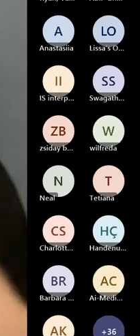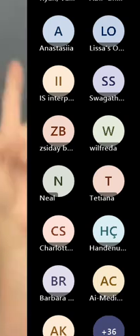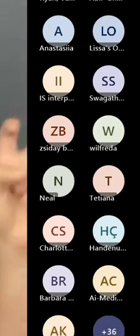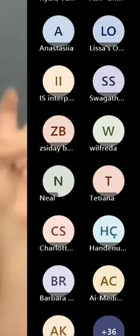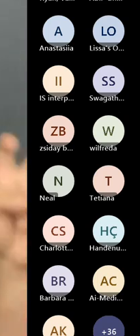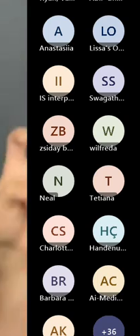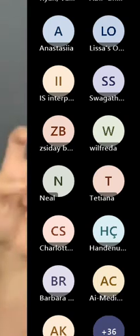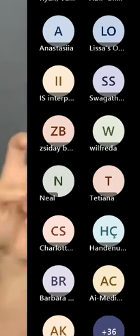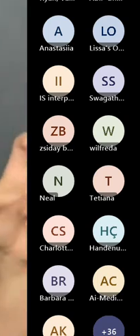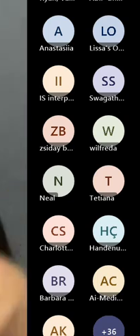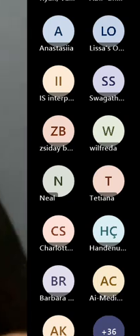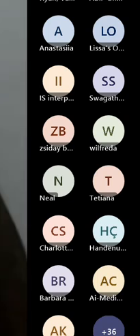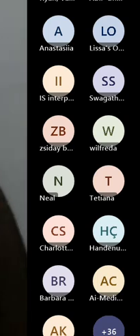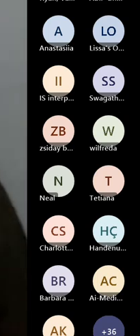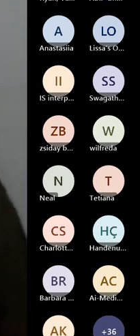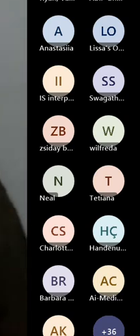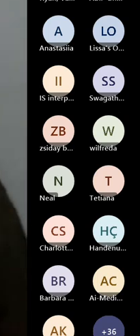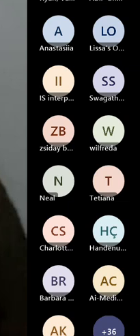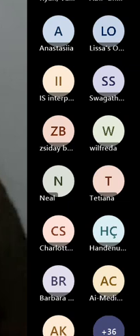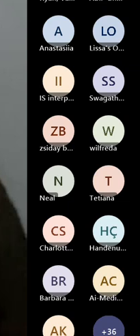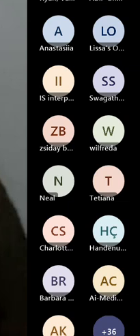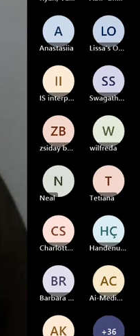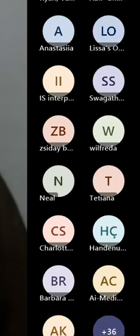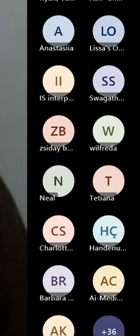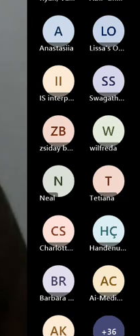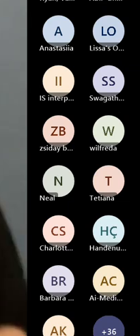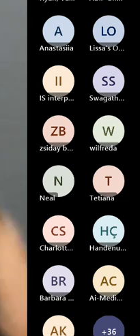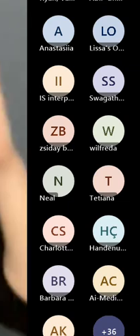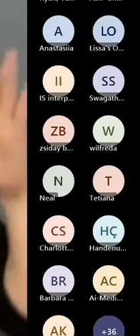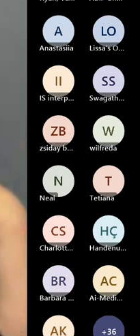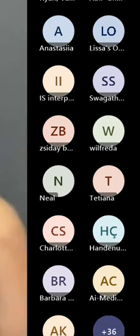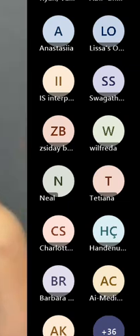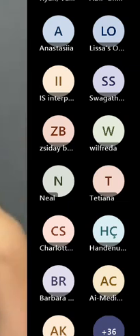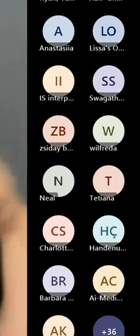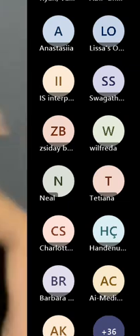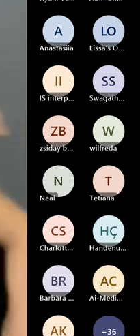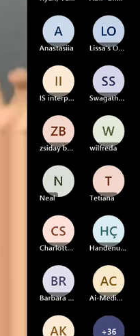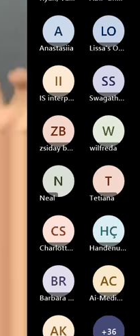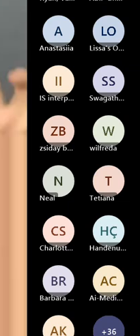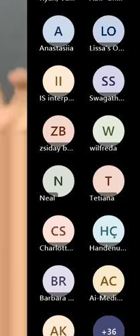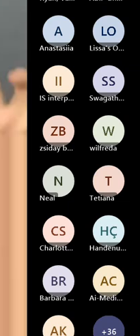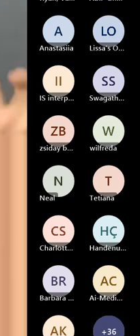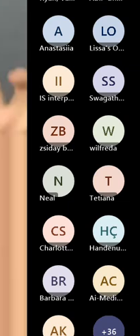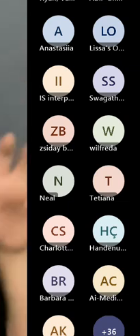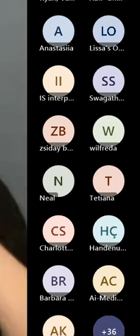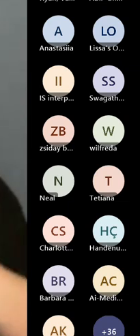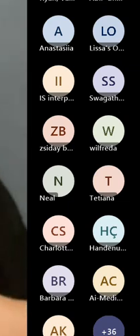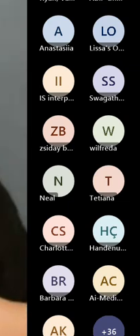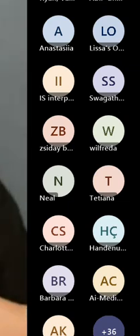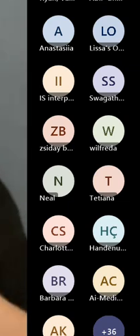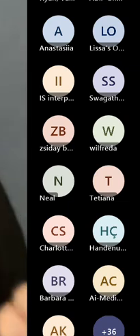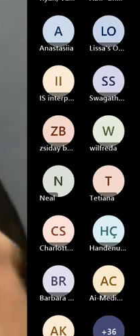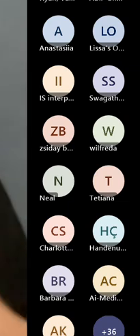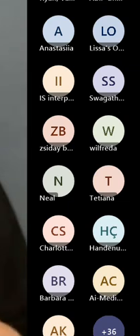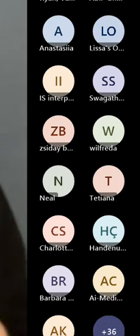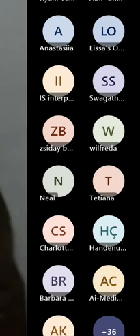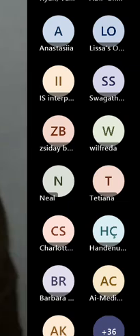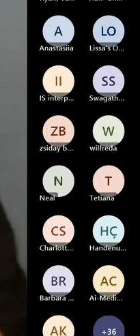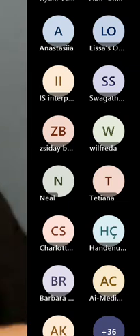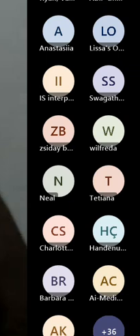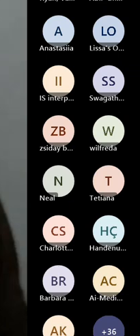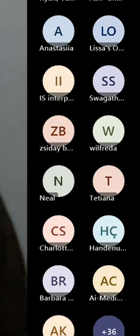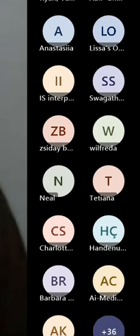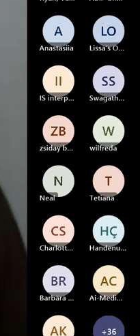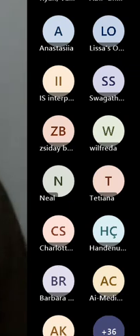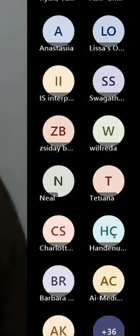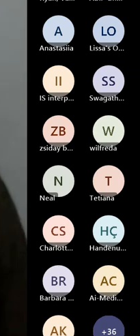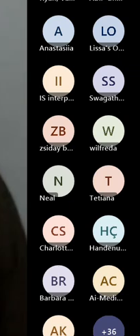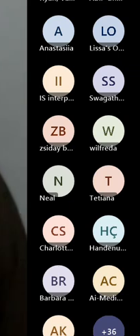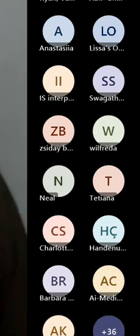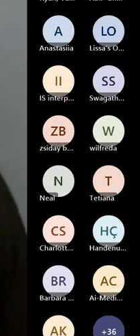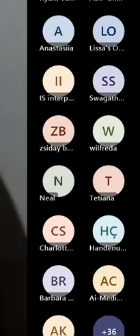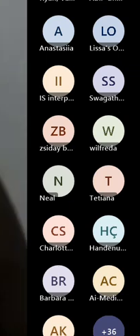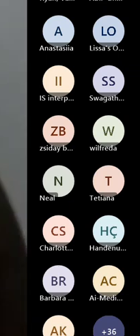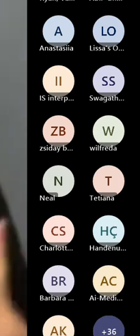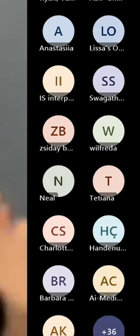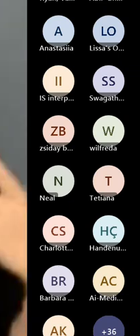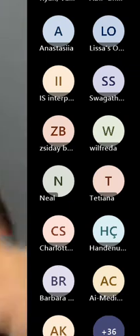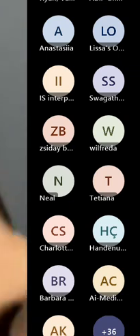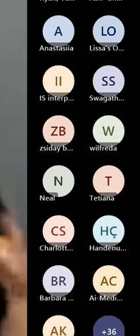Good afternoon. First of all, I'm so happy to be with so many inspiring